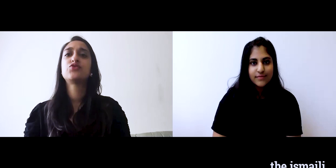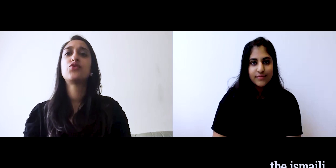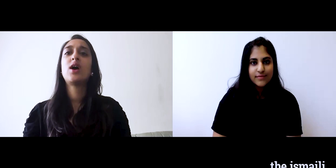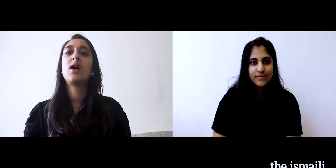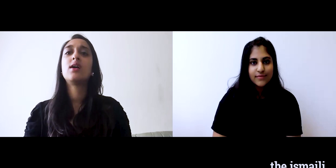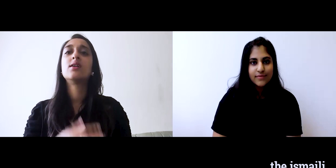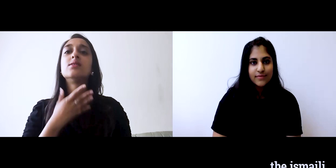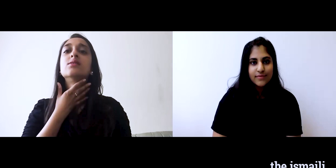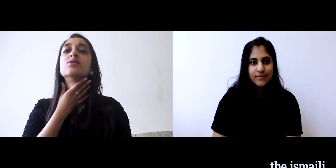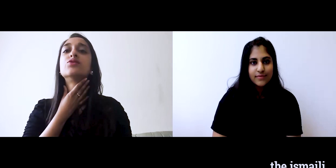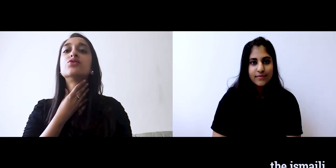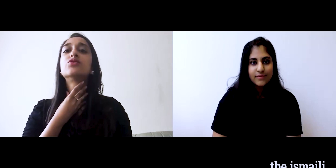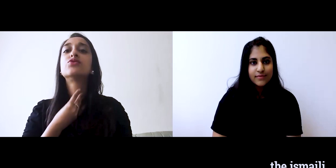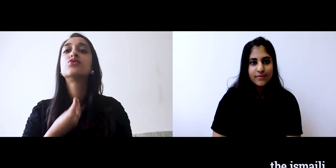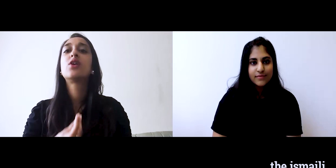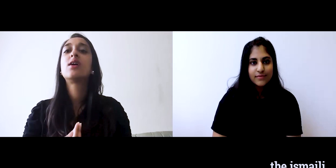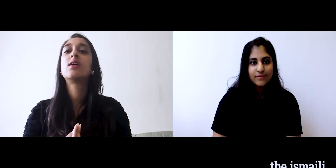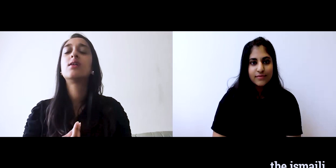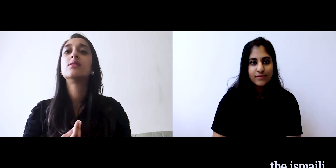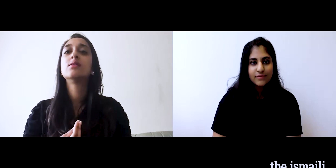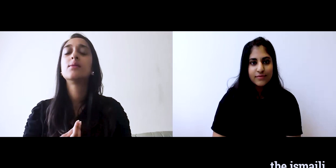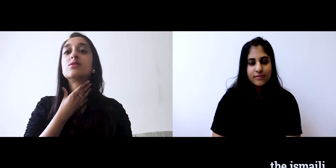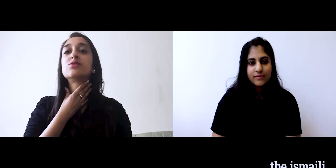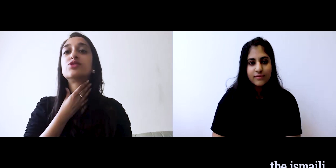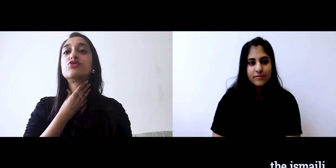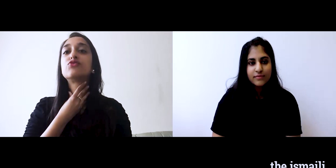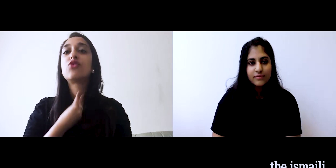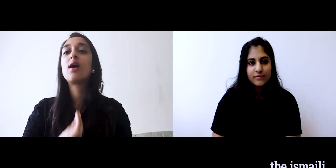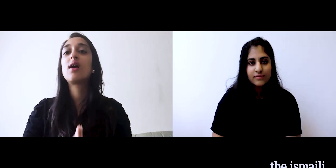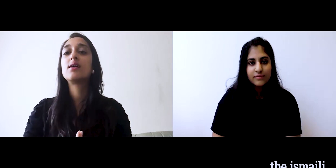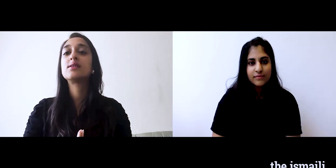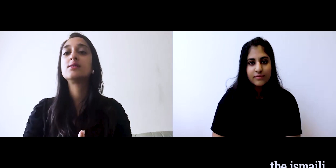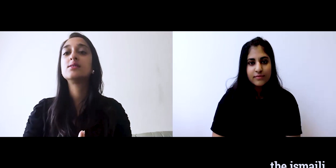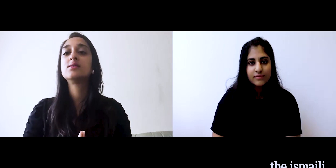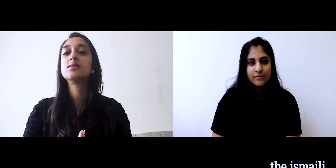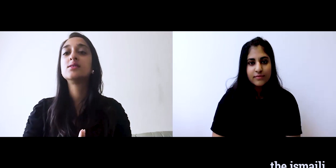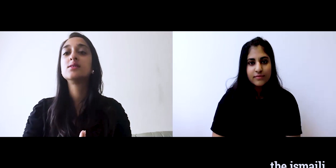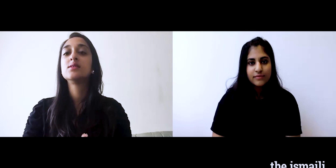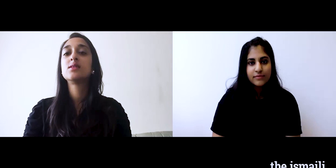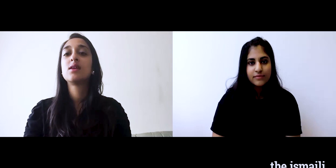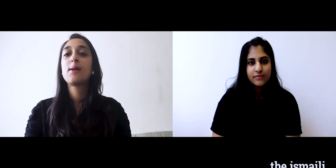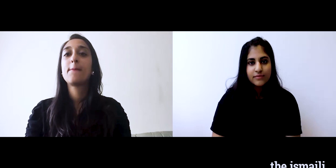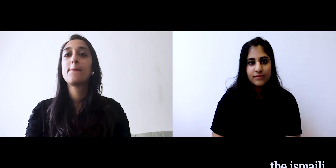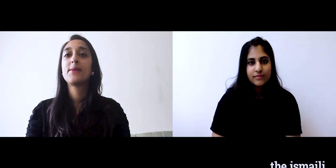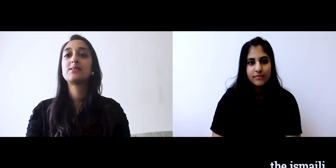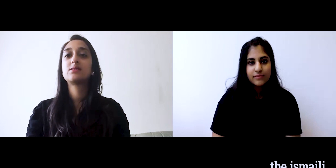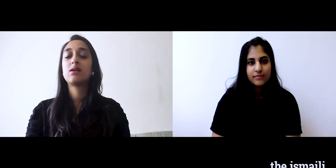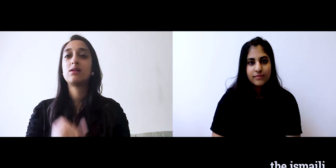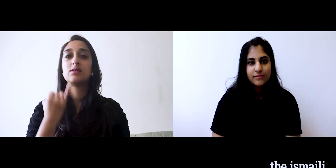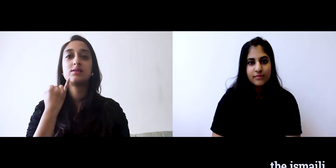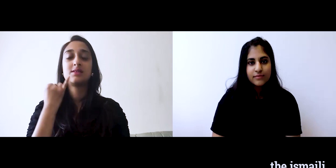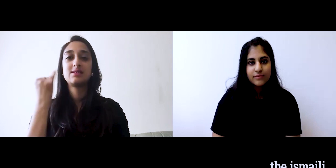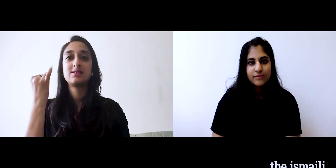Dry, dry, dry Bitter